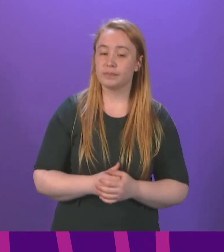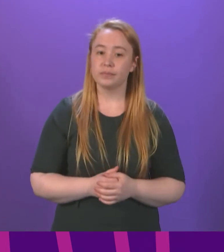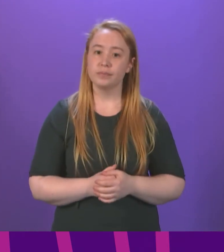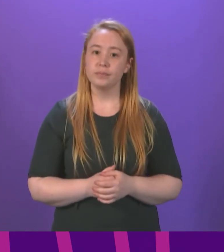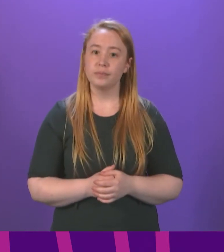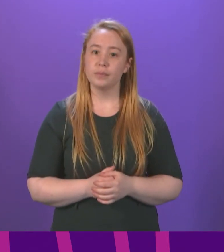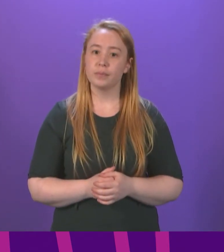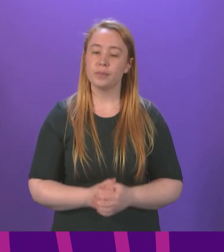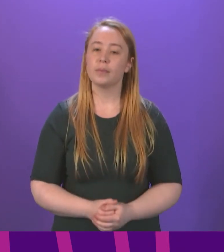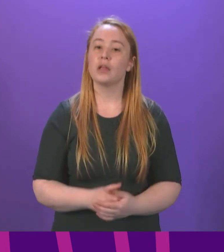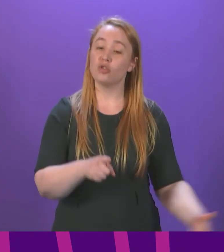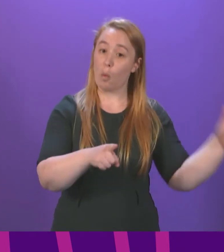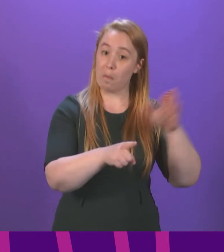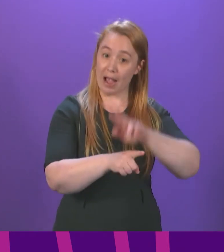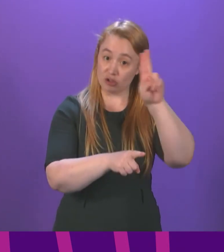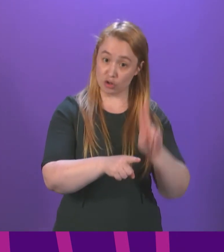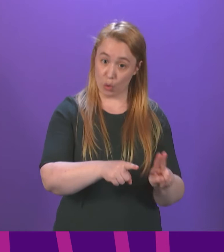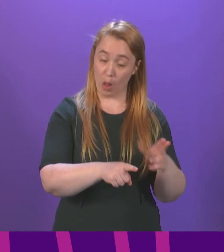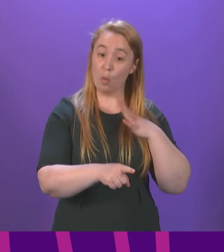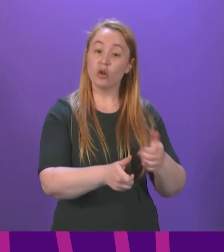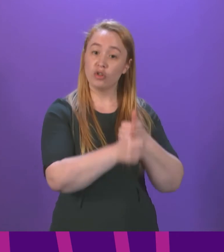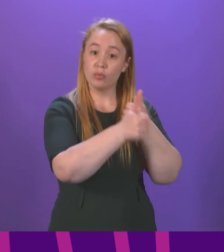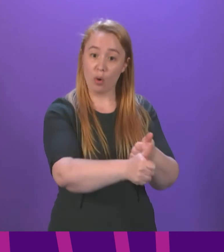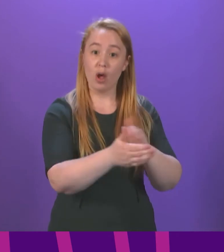To support the safe return of schools, we have introduced twice-weekly at-home testing